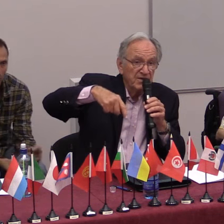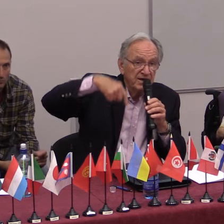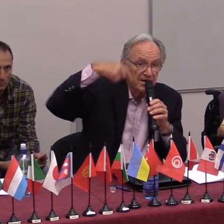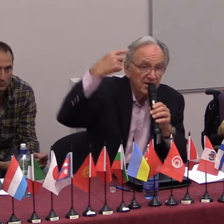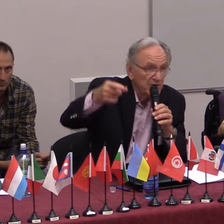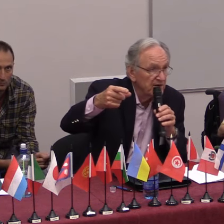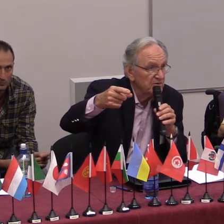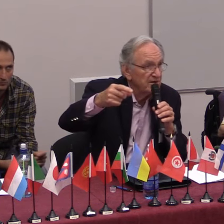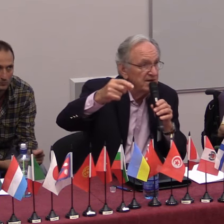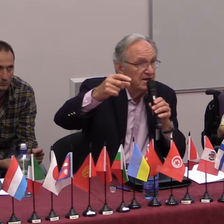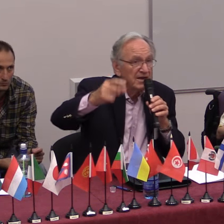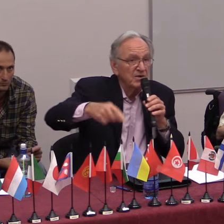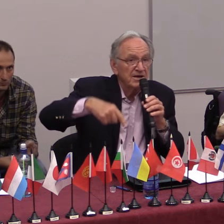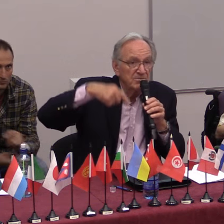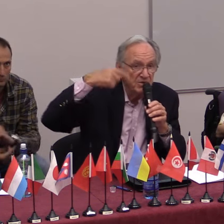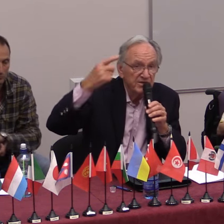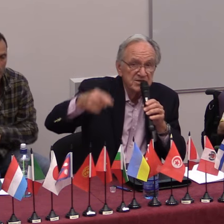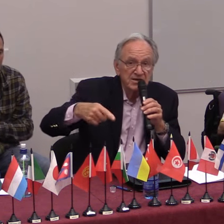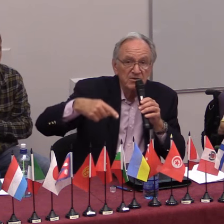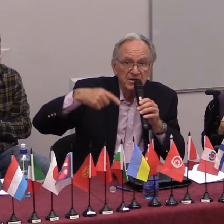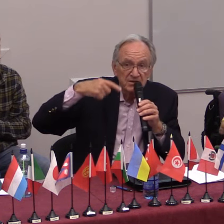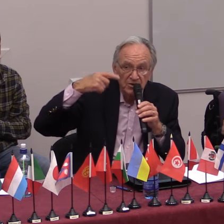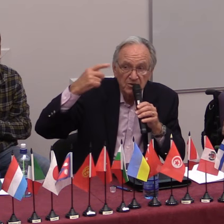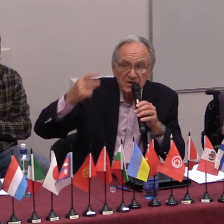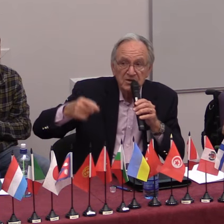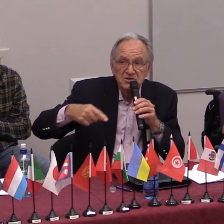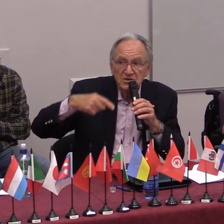after that in another country, and we're going to keep moving this thing around the globe